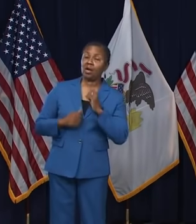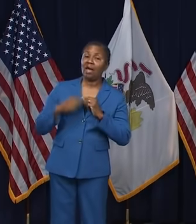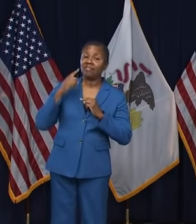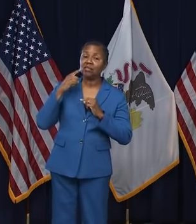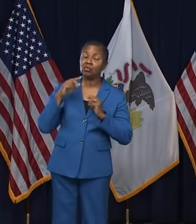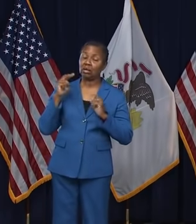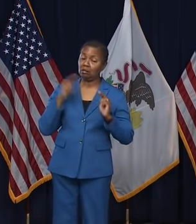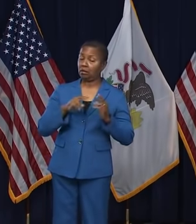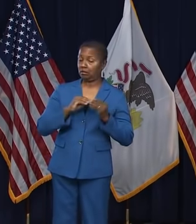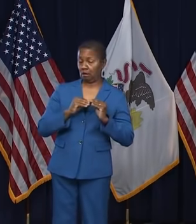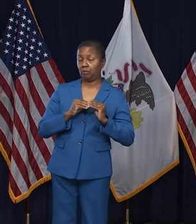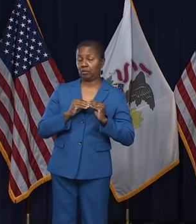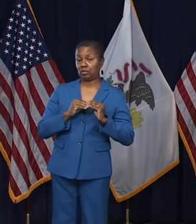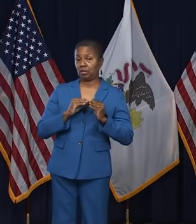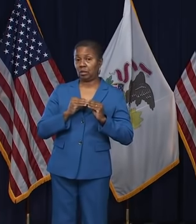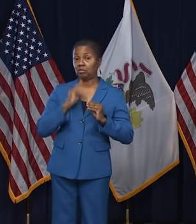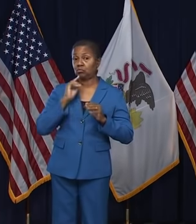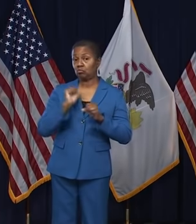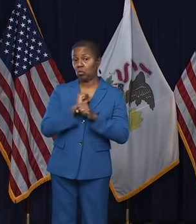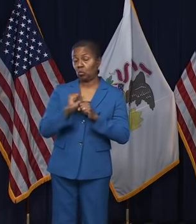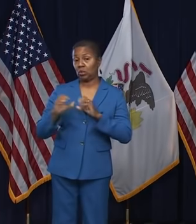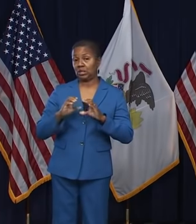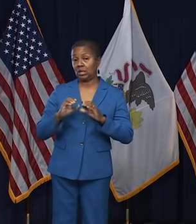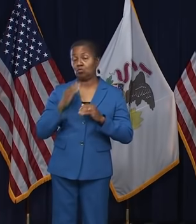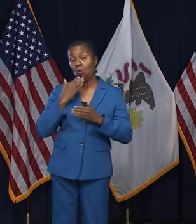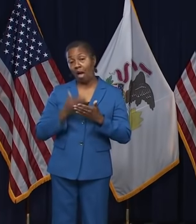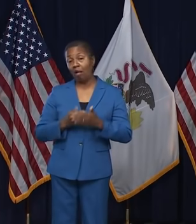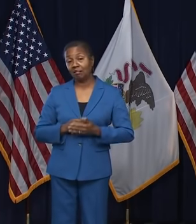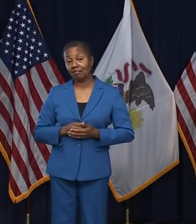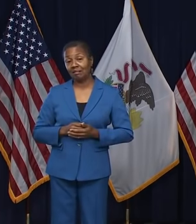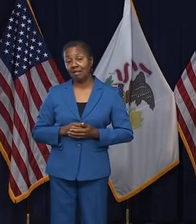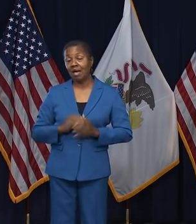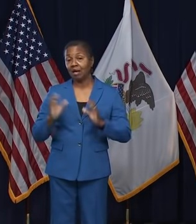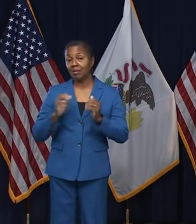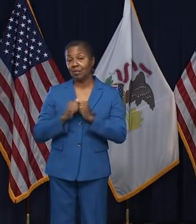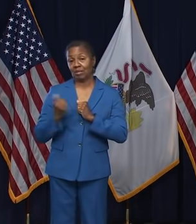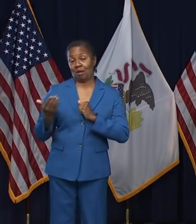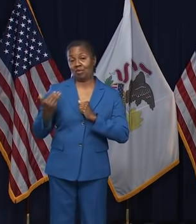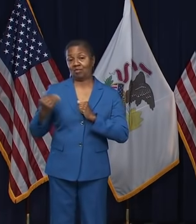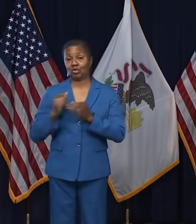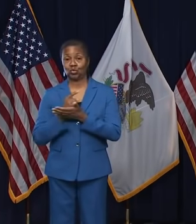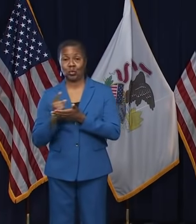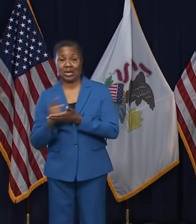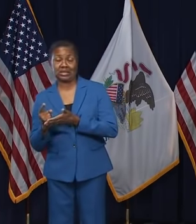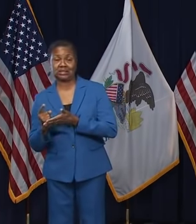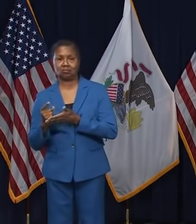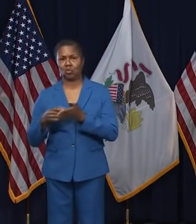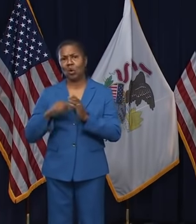back to back their house. Sure I well I think you can look at